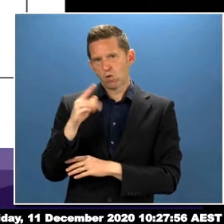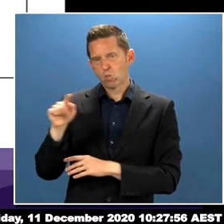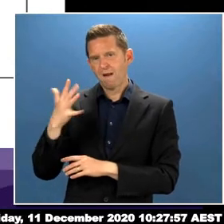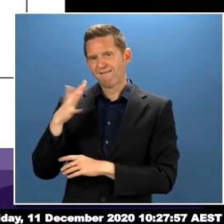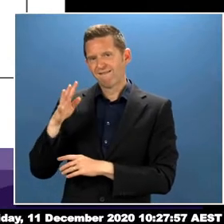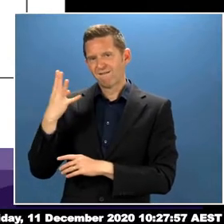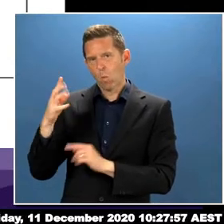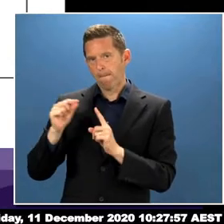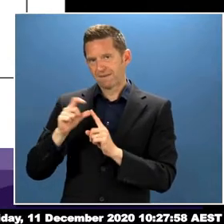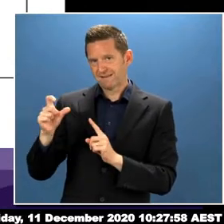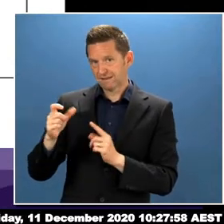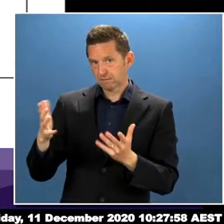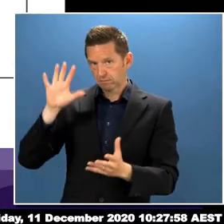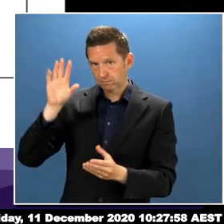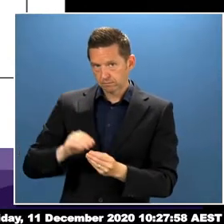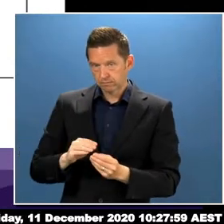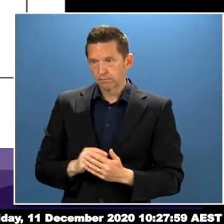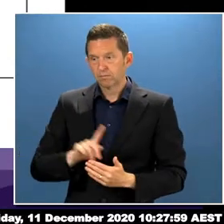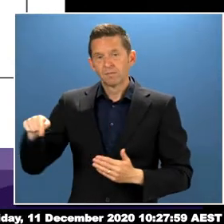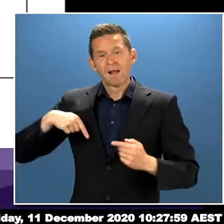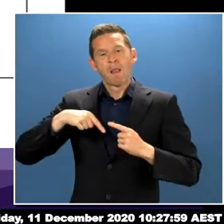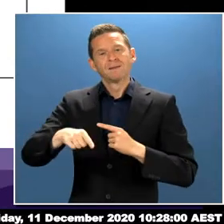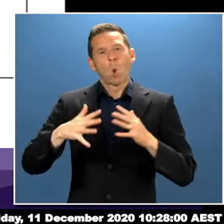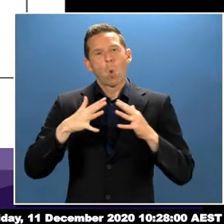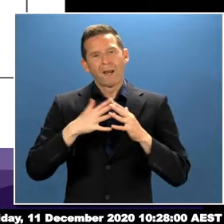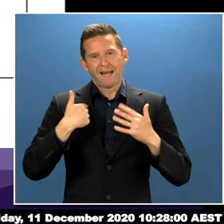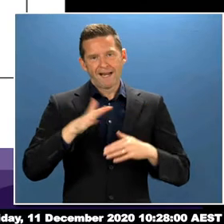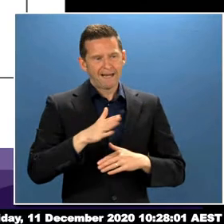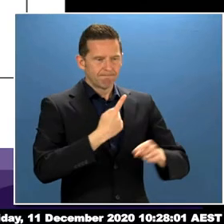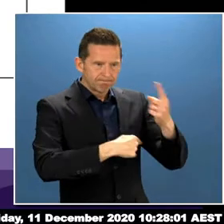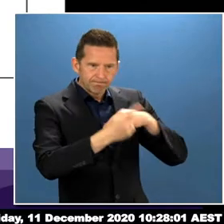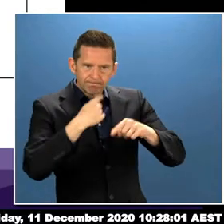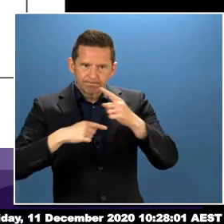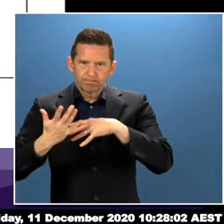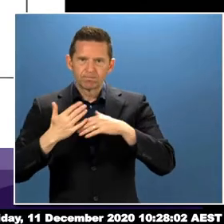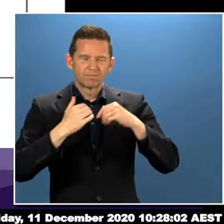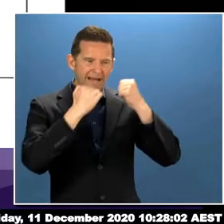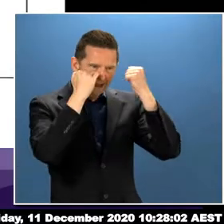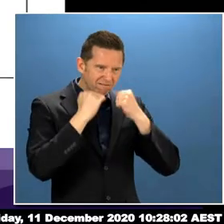We have heard over the course of this week from the research done that one of